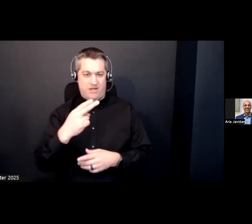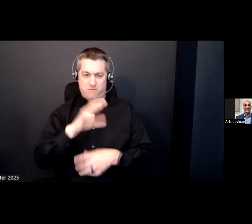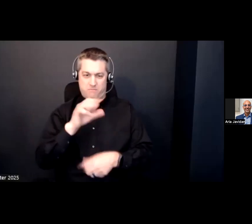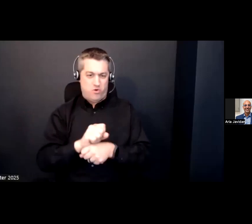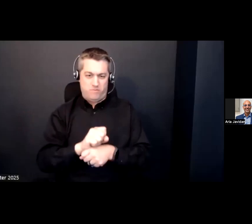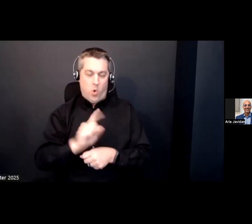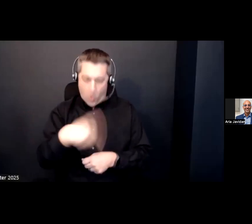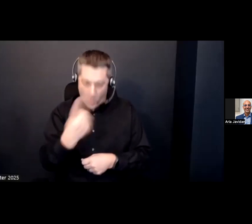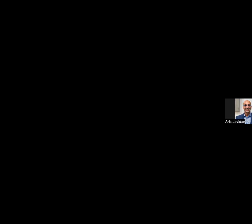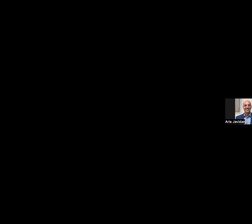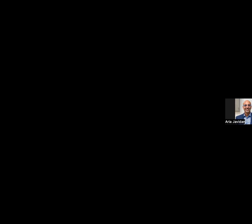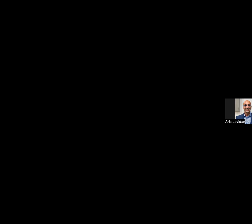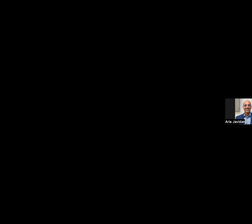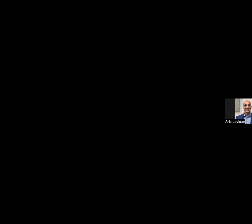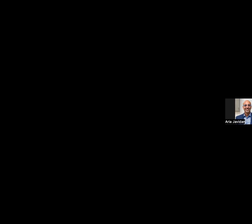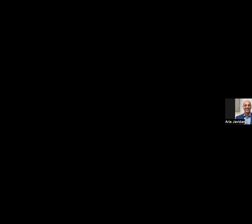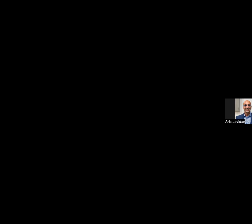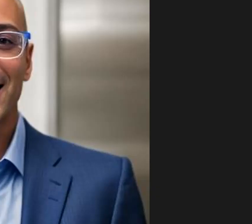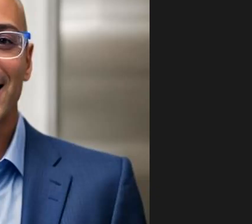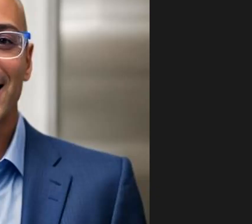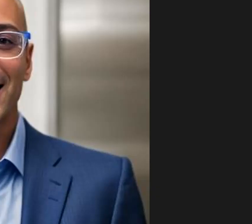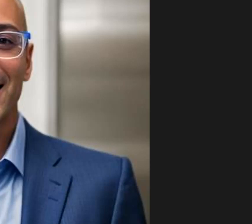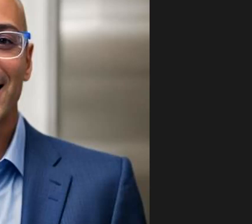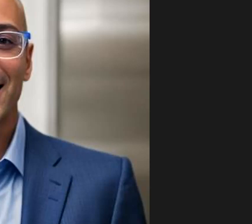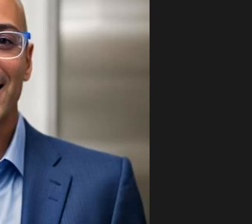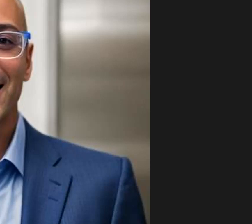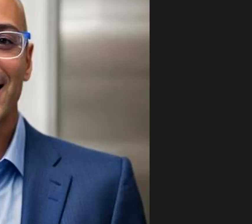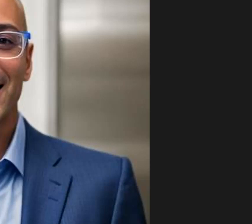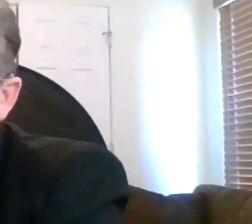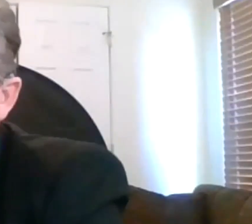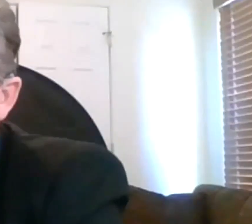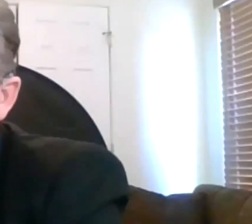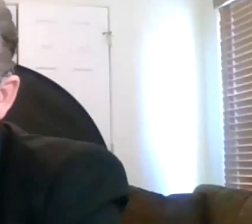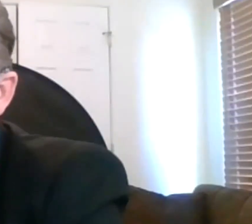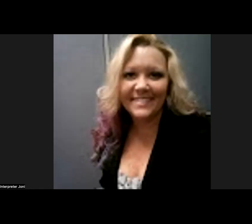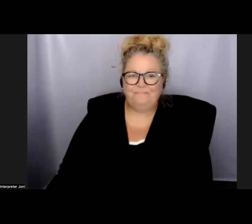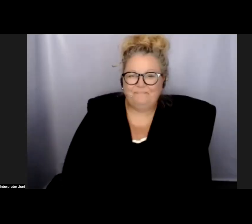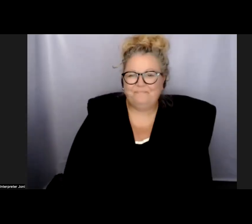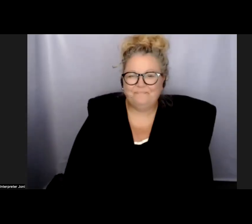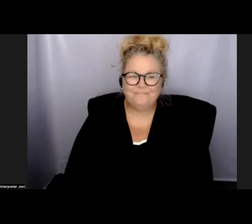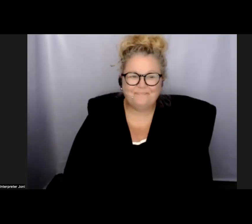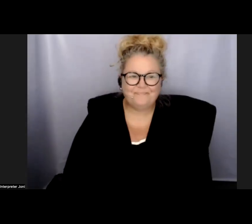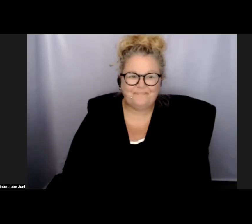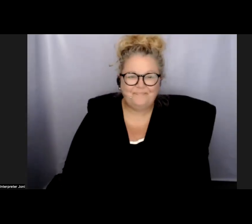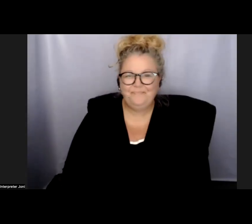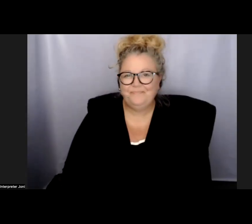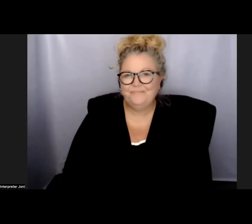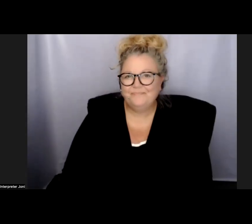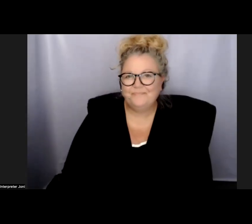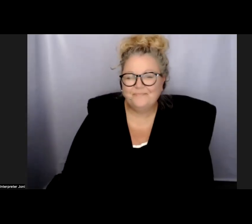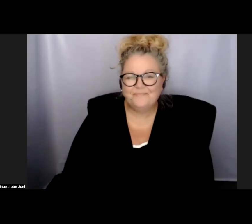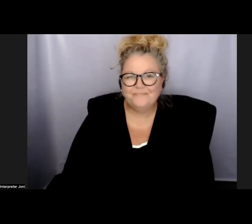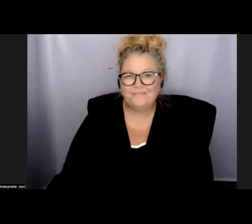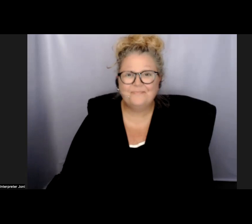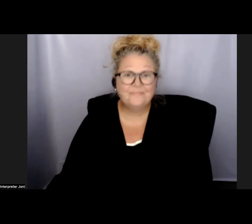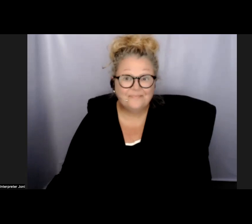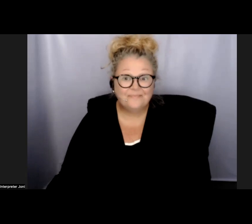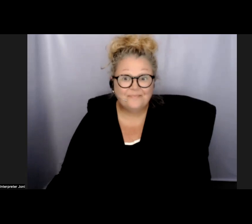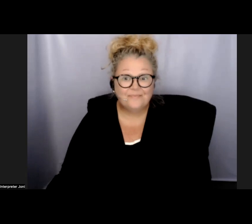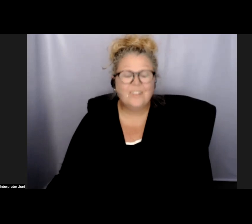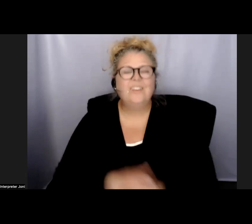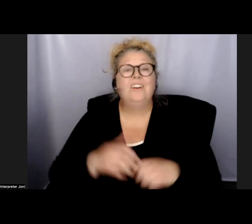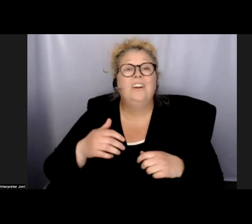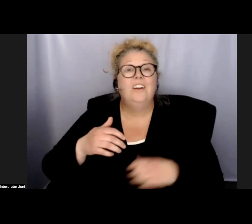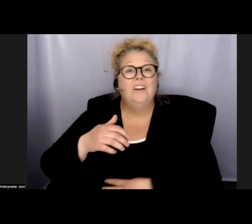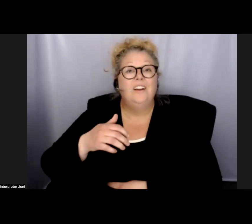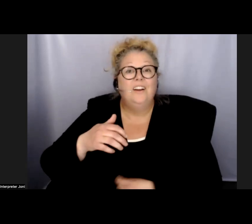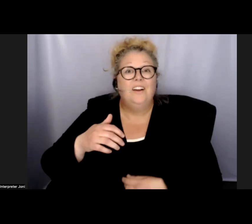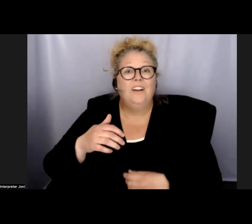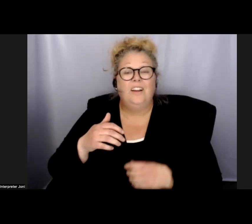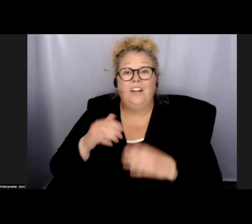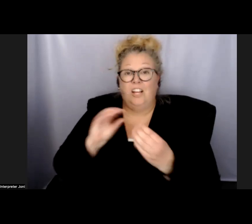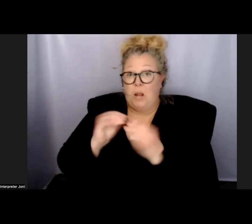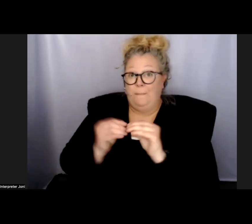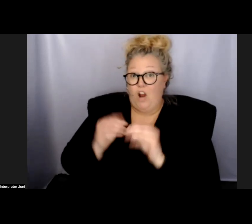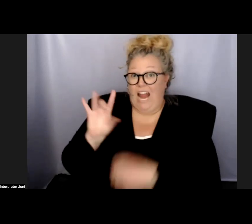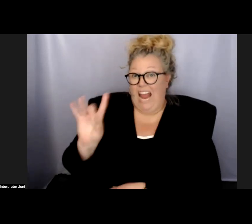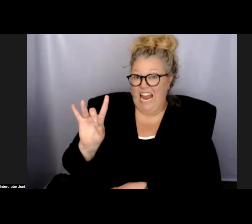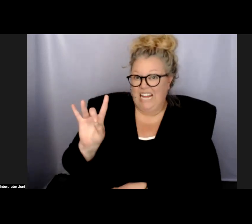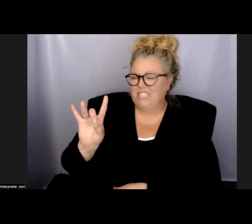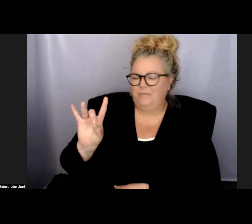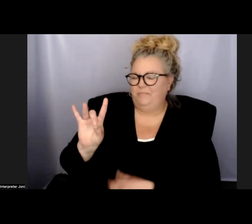appointments. we are not going to show you video number eight basically that video was the same